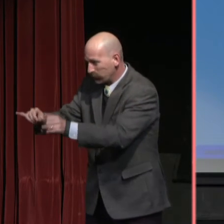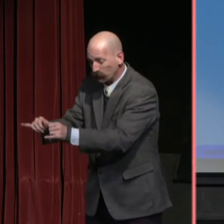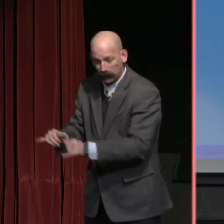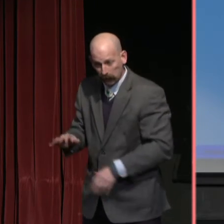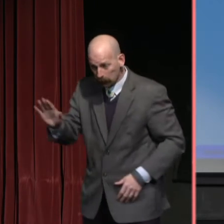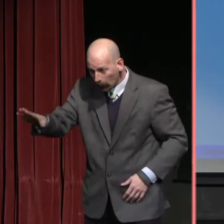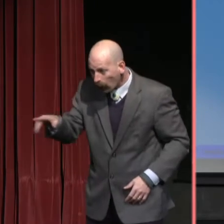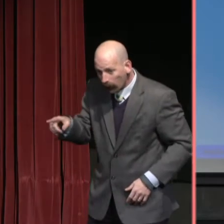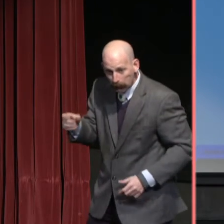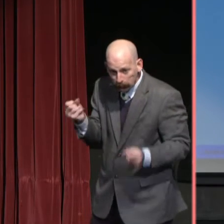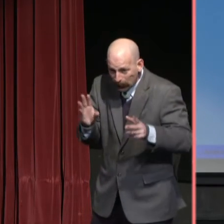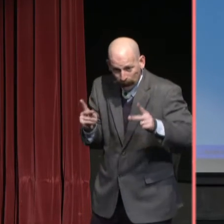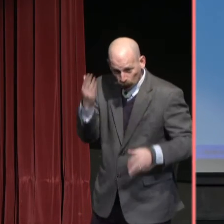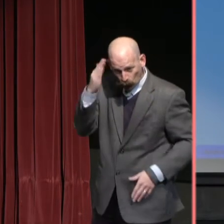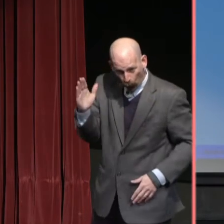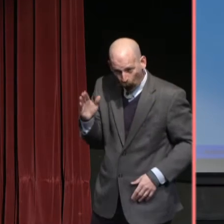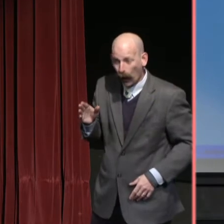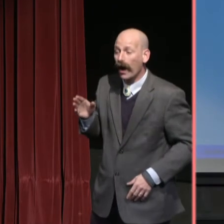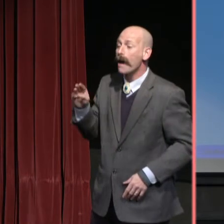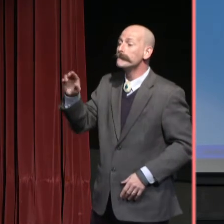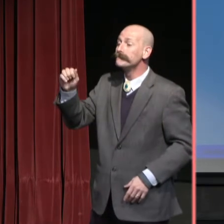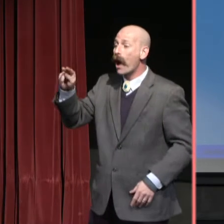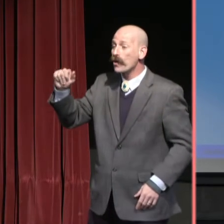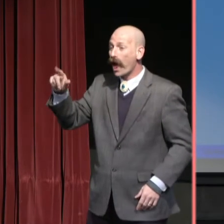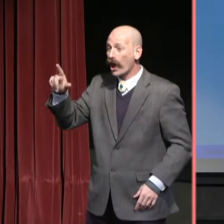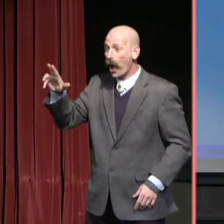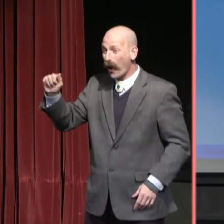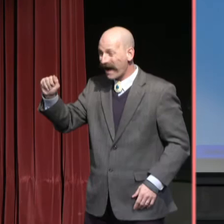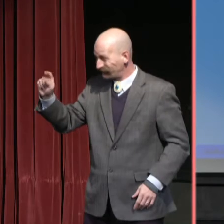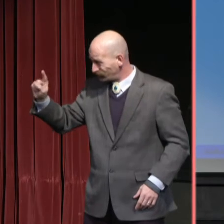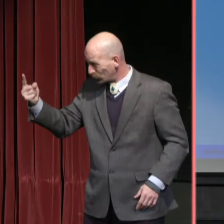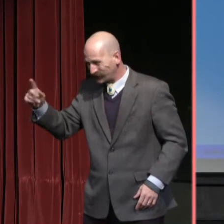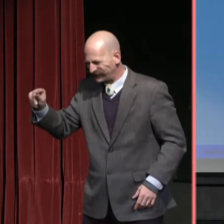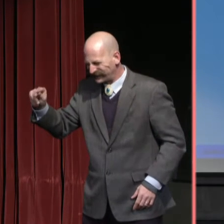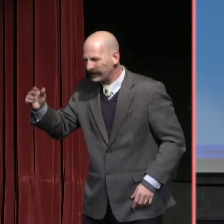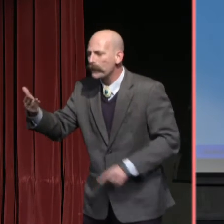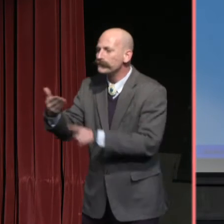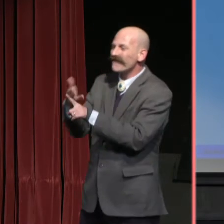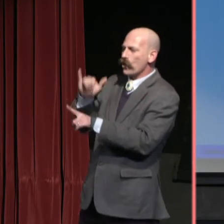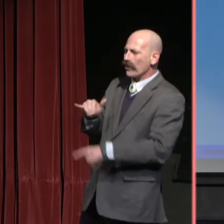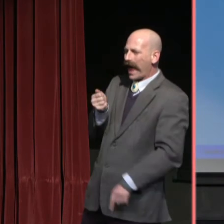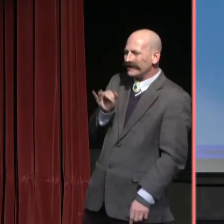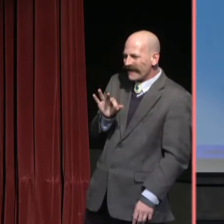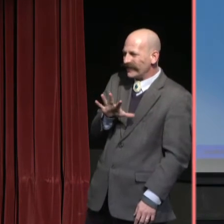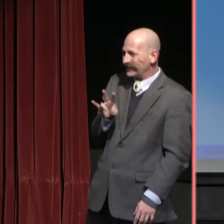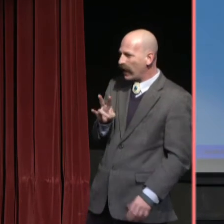at the South Pole before Mauna Loa, in 1957 and that's the blue line shown here.